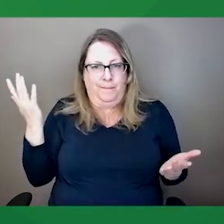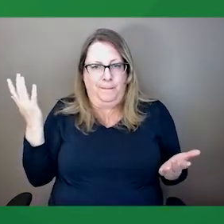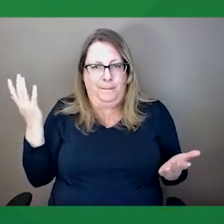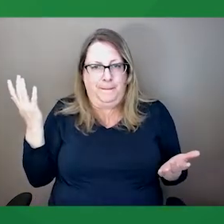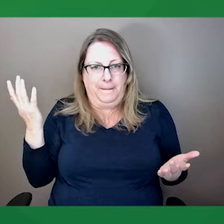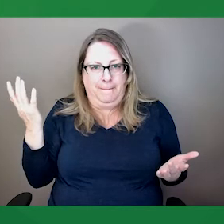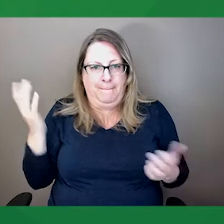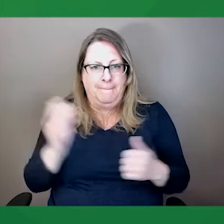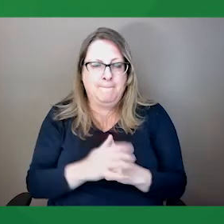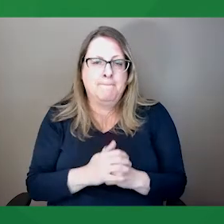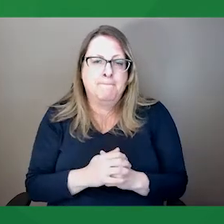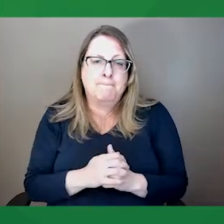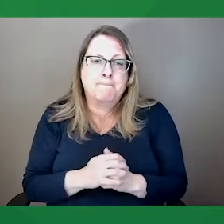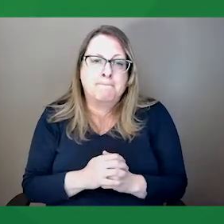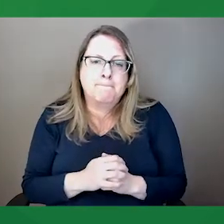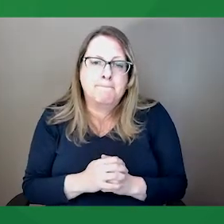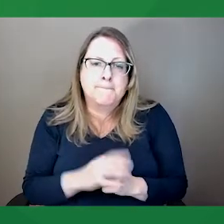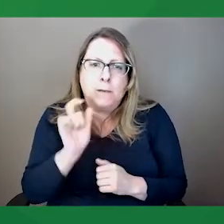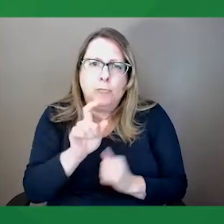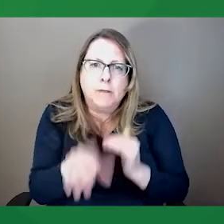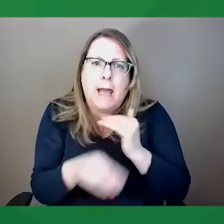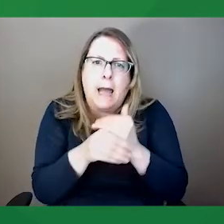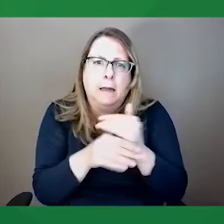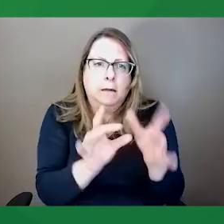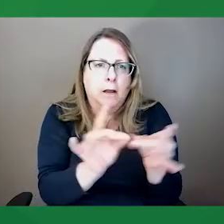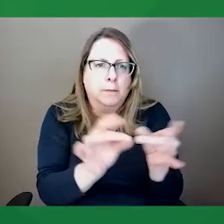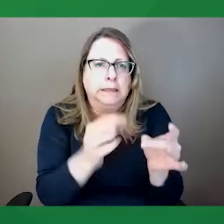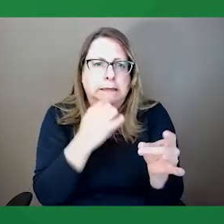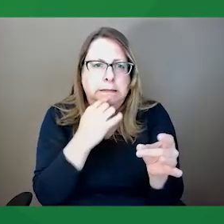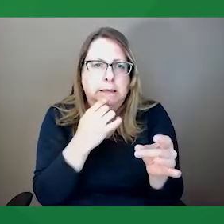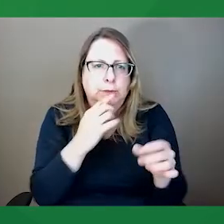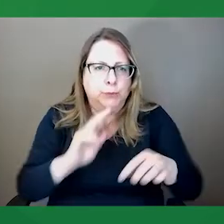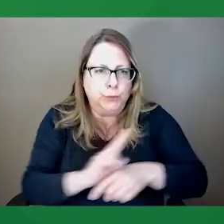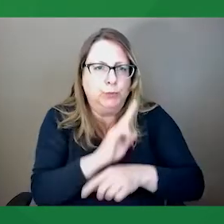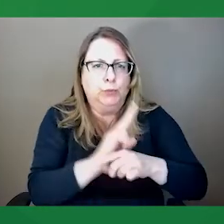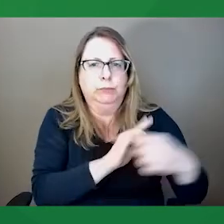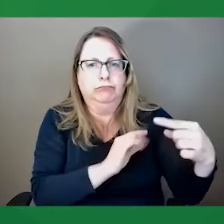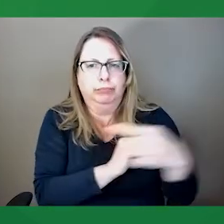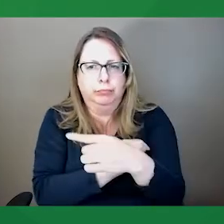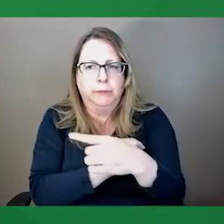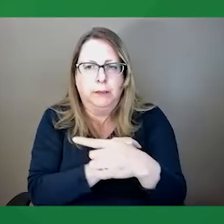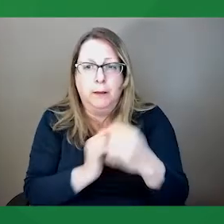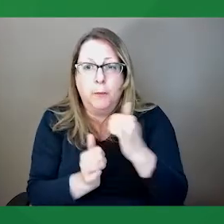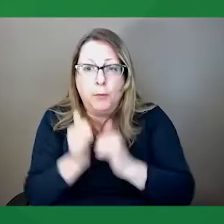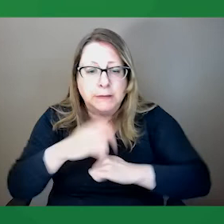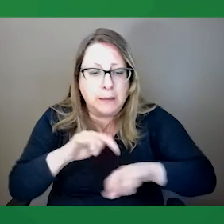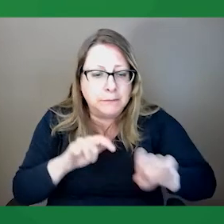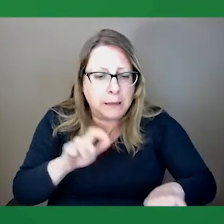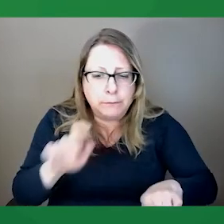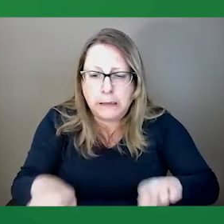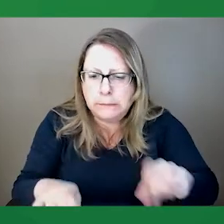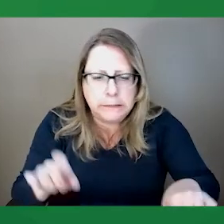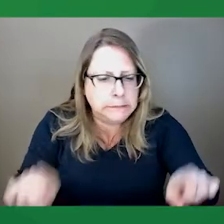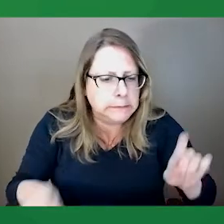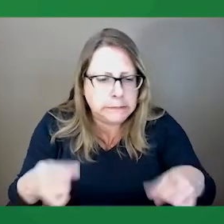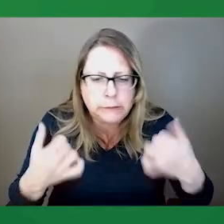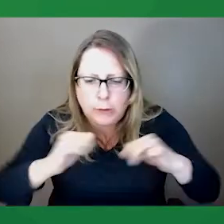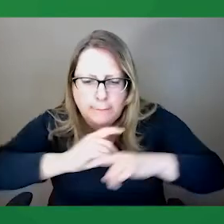"Hey, when you land here you need to use left arrow "and right arrow to start navigating." Most likely they will start tapping